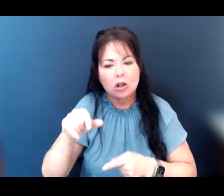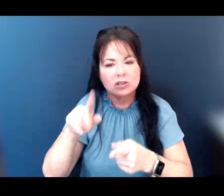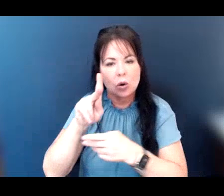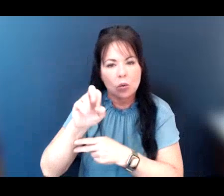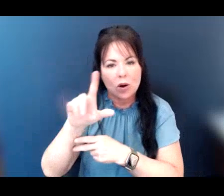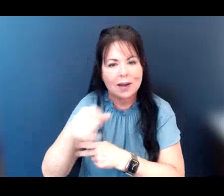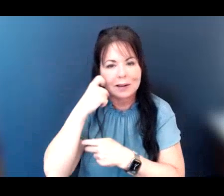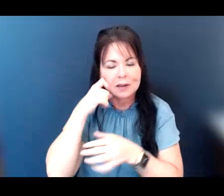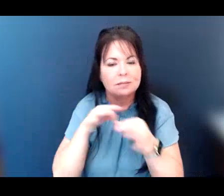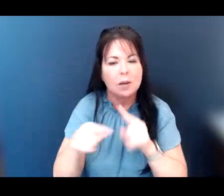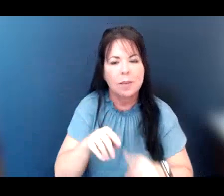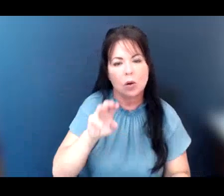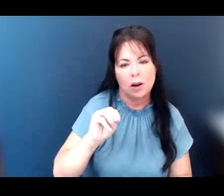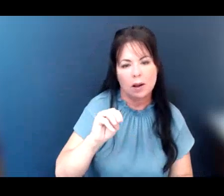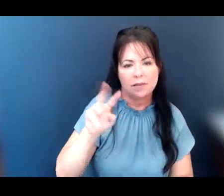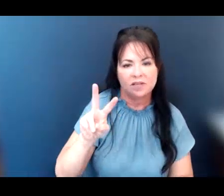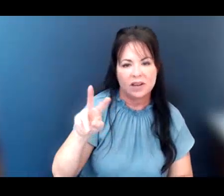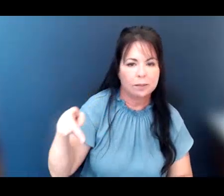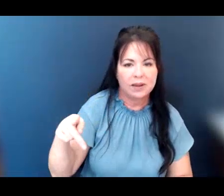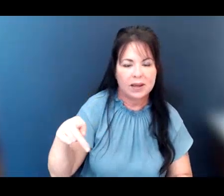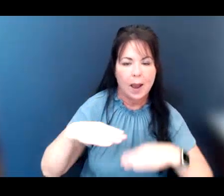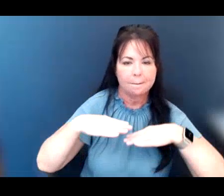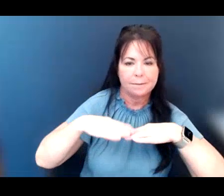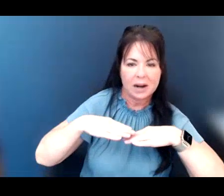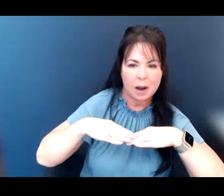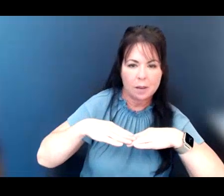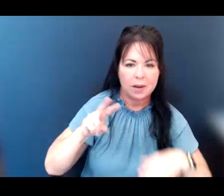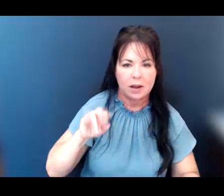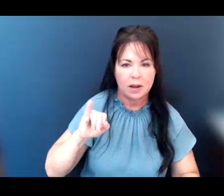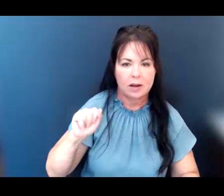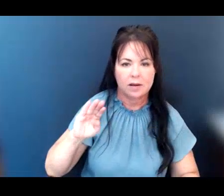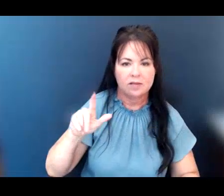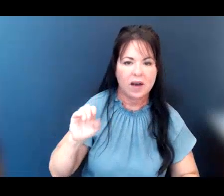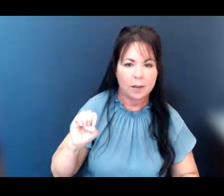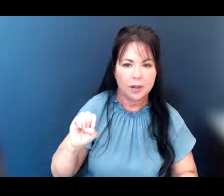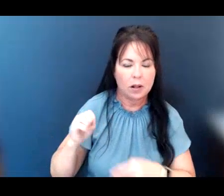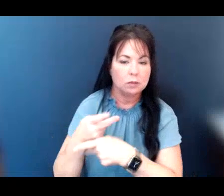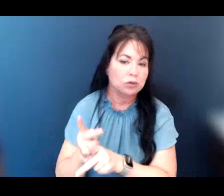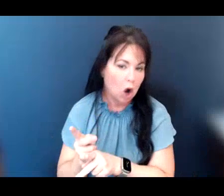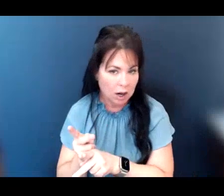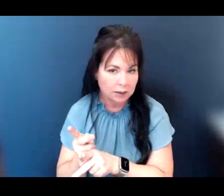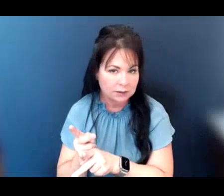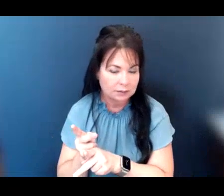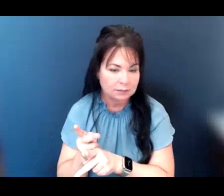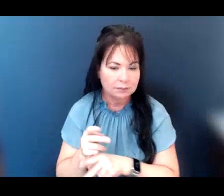the minimum viable product. Like, we could create a video that passes basic accessibility requirements,